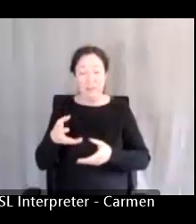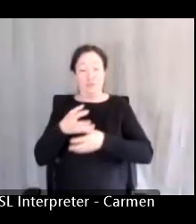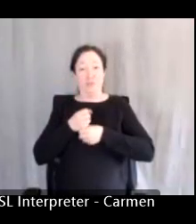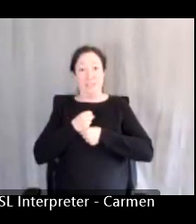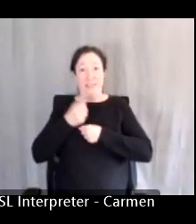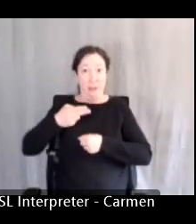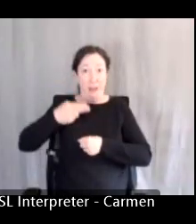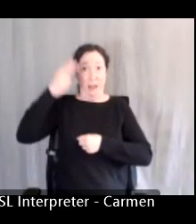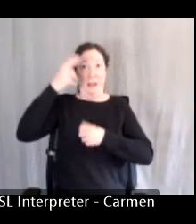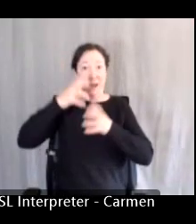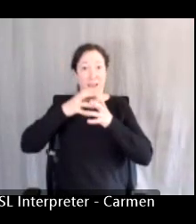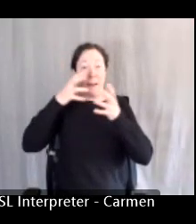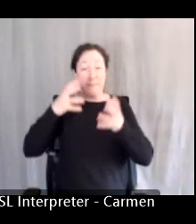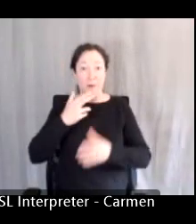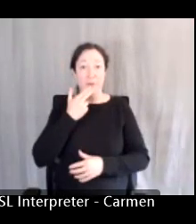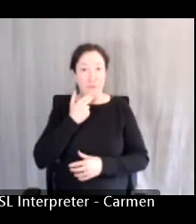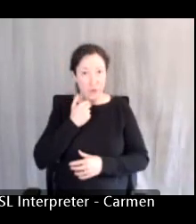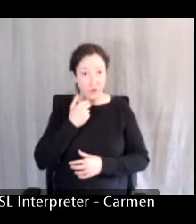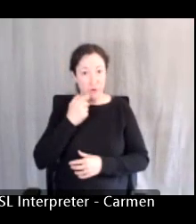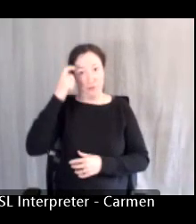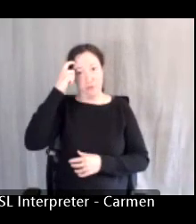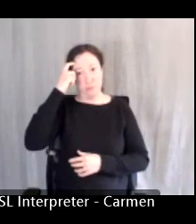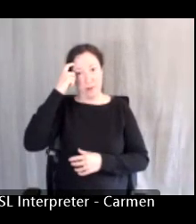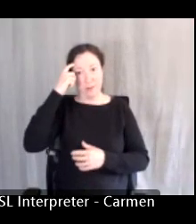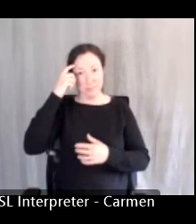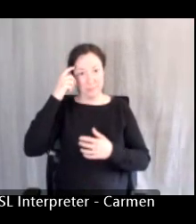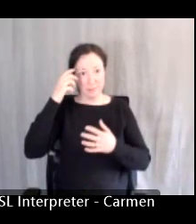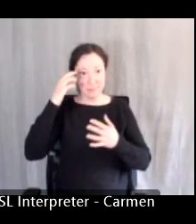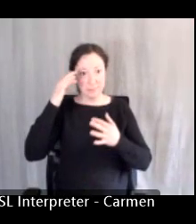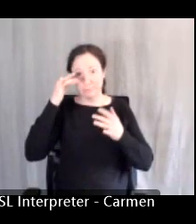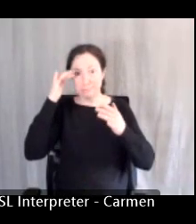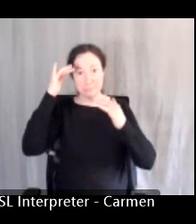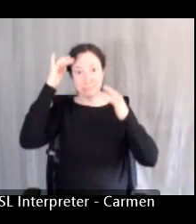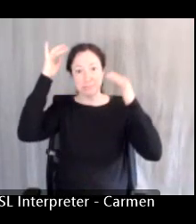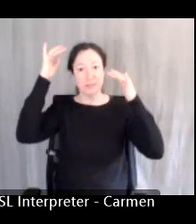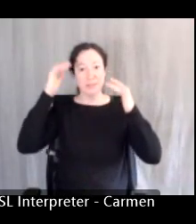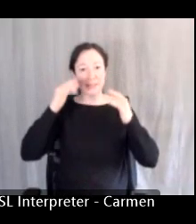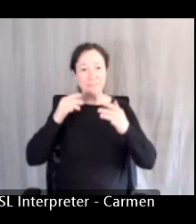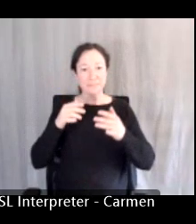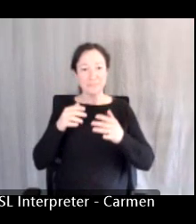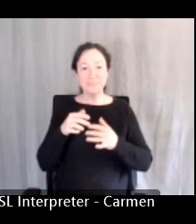we have an inherent innate self-control mechanisms that's your leptin and your ghrelin.